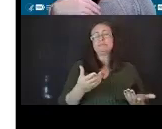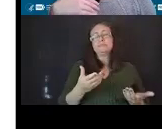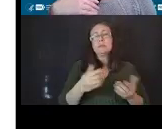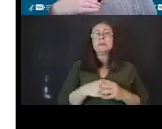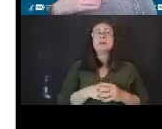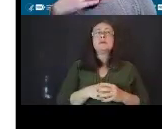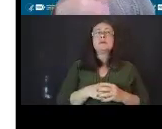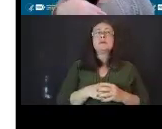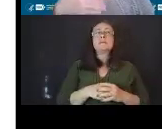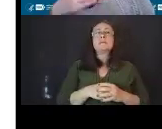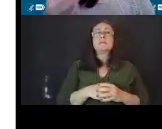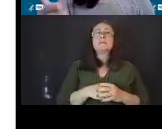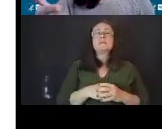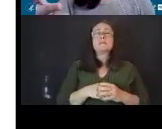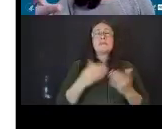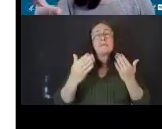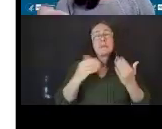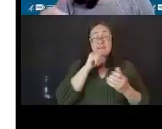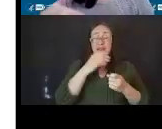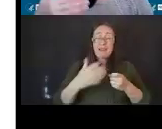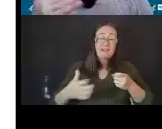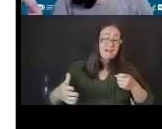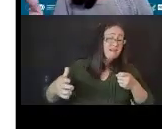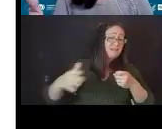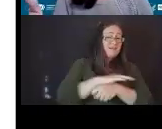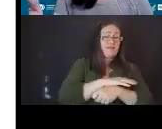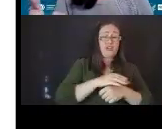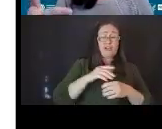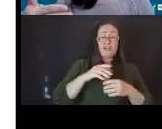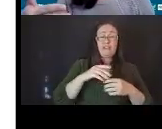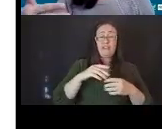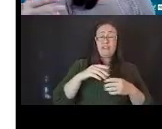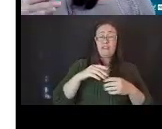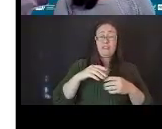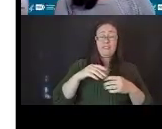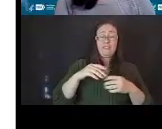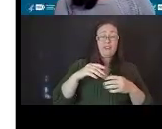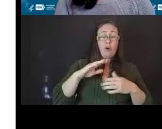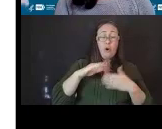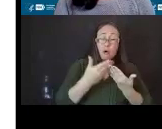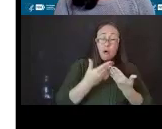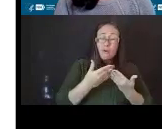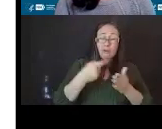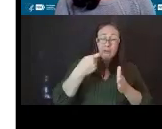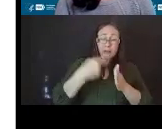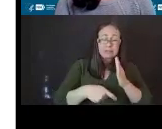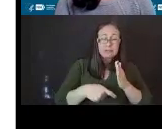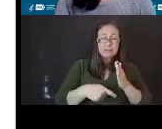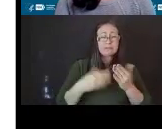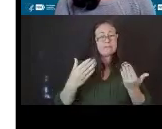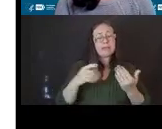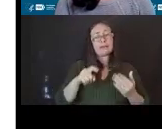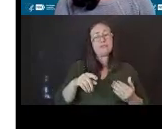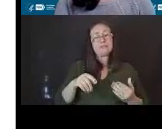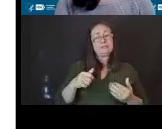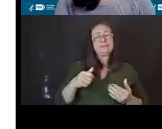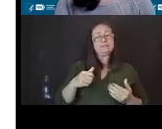Perhaps they might know about different types of animal models or other resources that could be available for you.